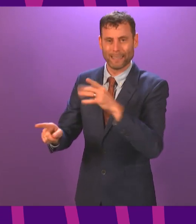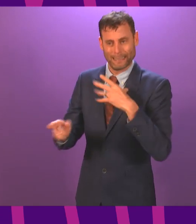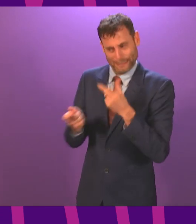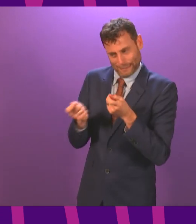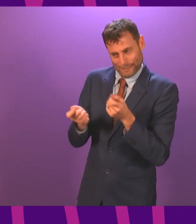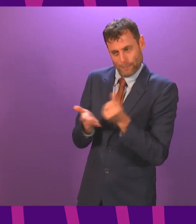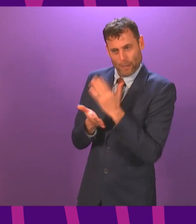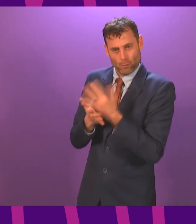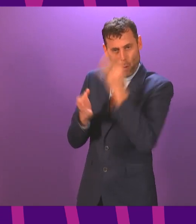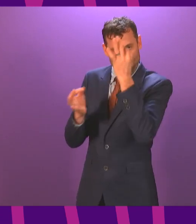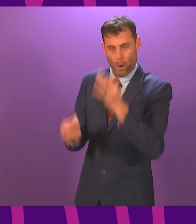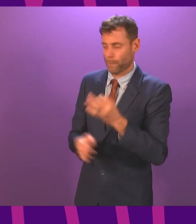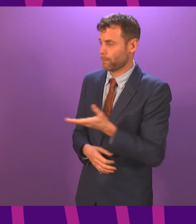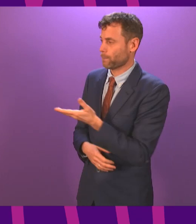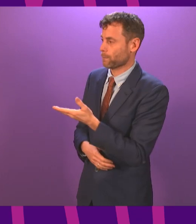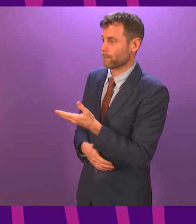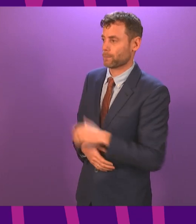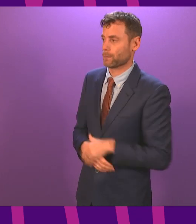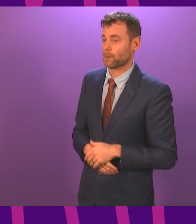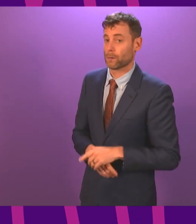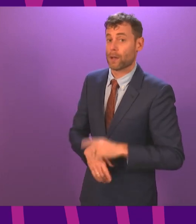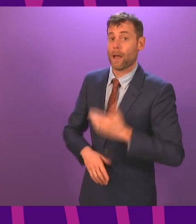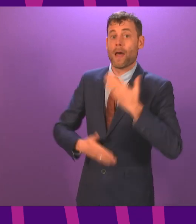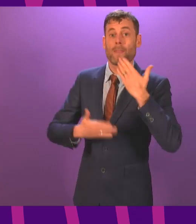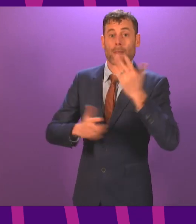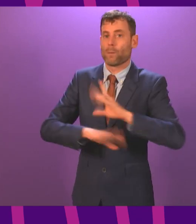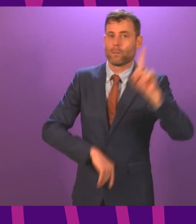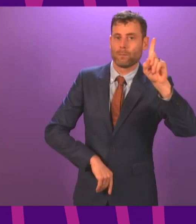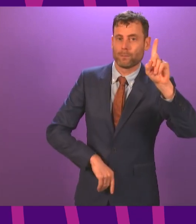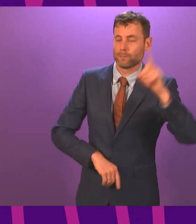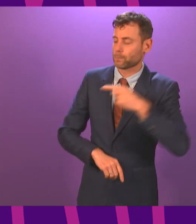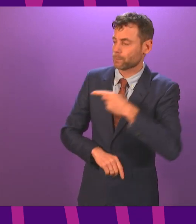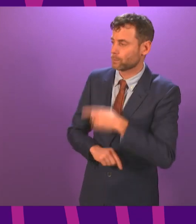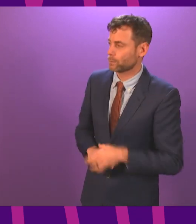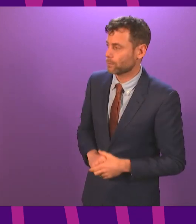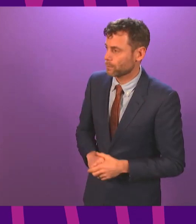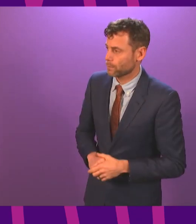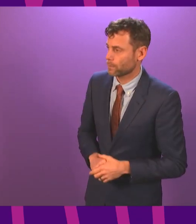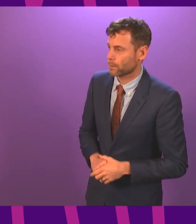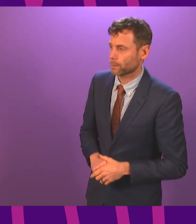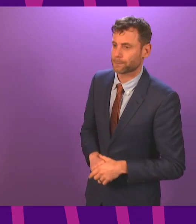we can. Mike Rumbles: On a point of order, Presiding Officer. I